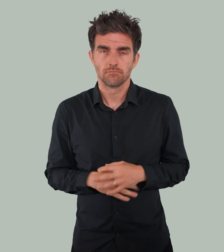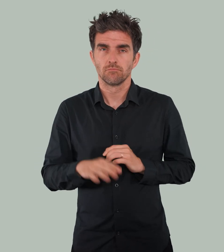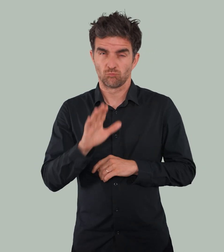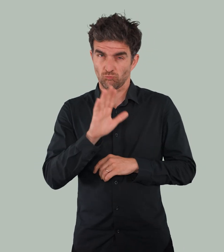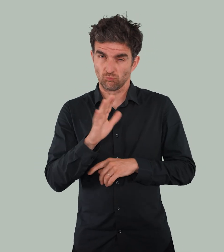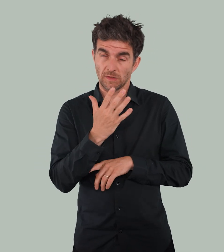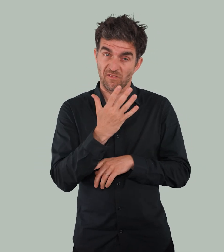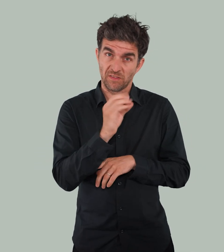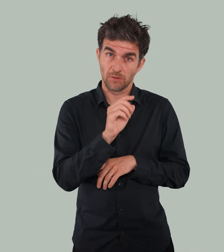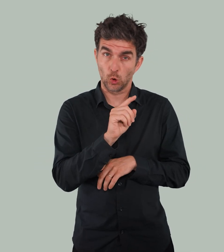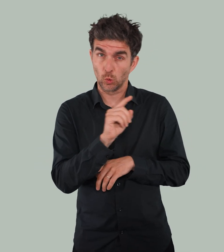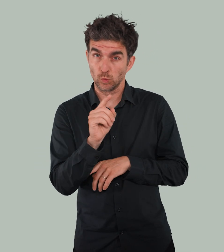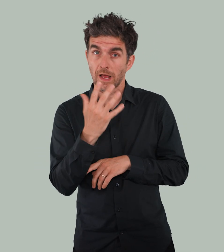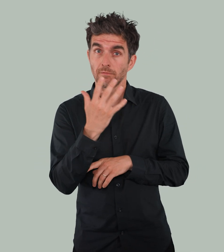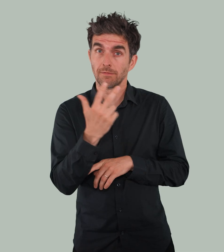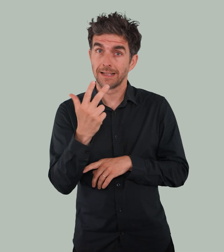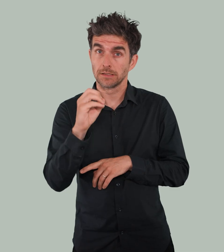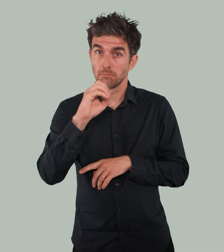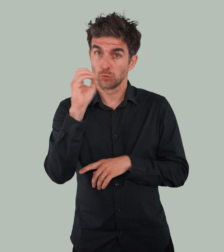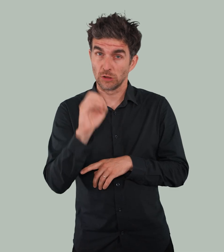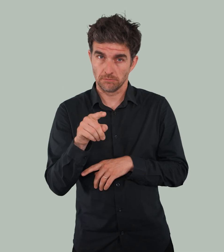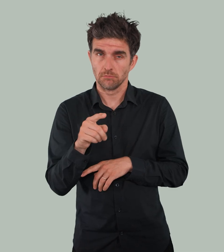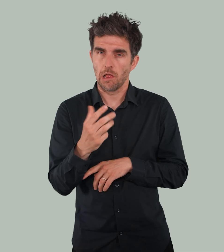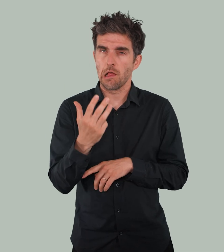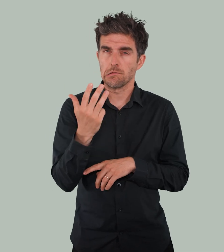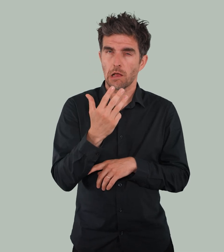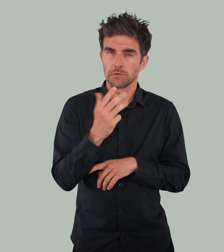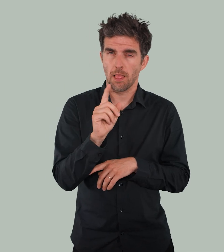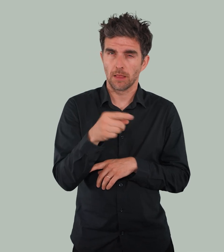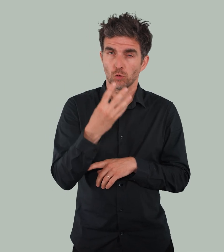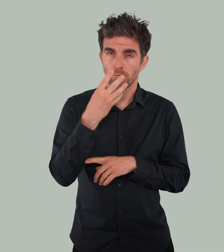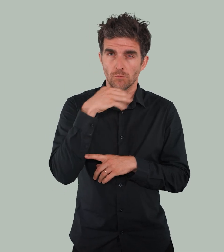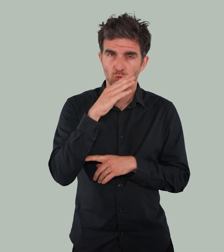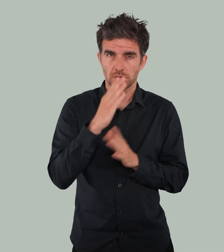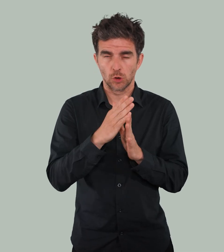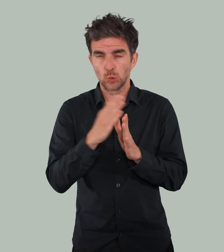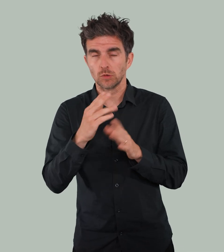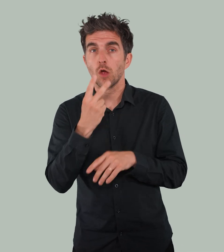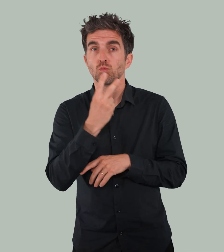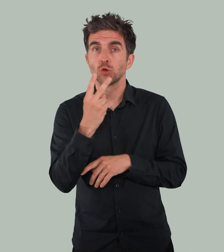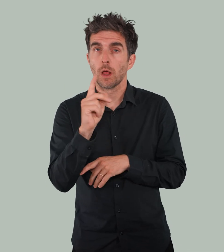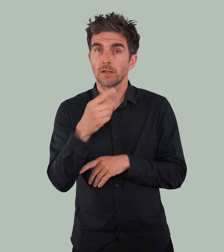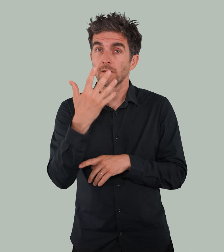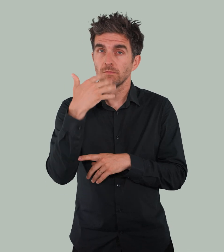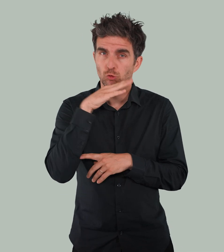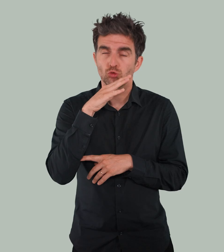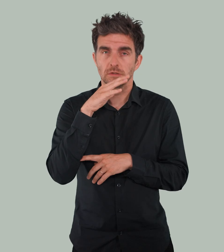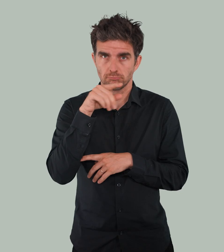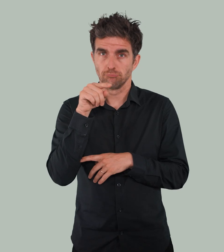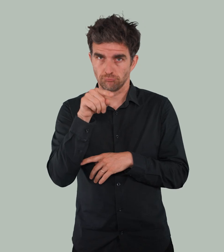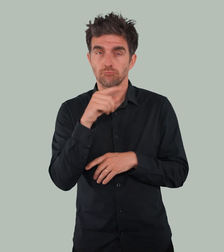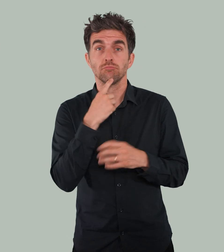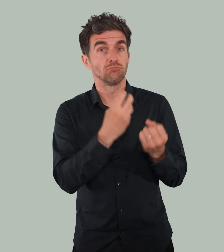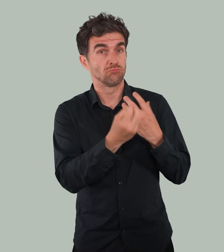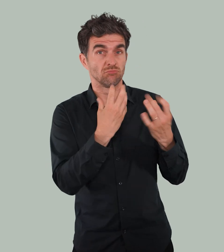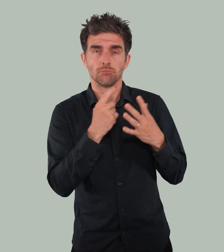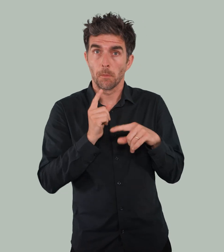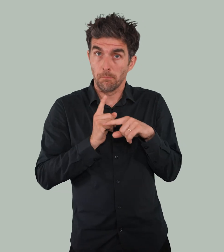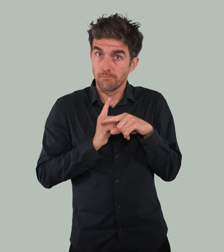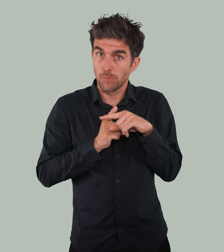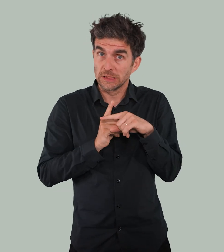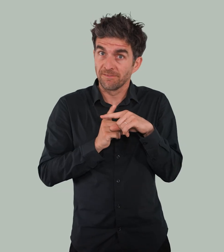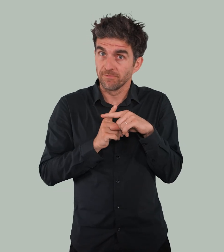Between 50-58% (~19,400 to 22,500) of respondents express positive views